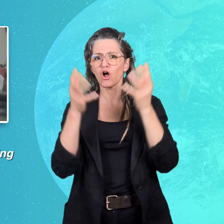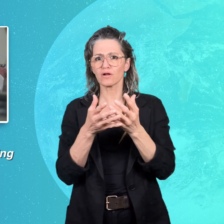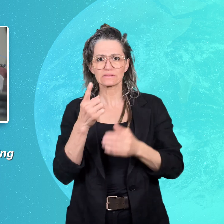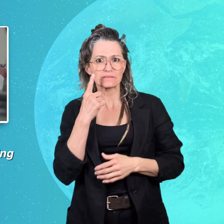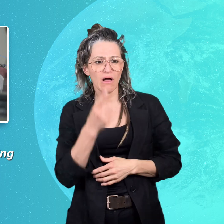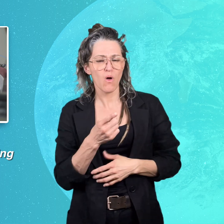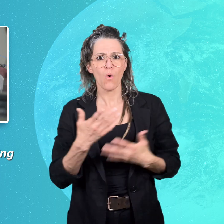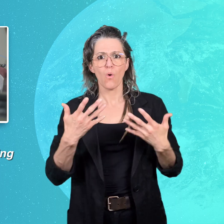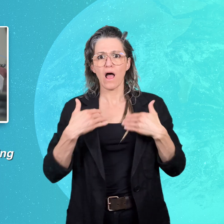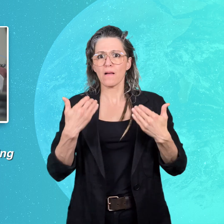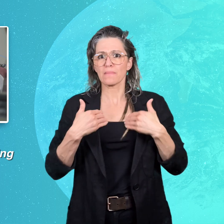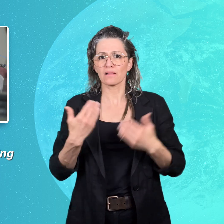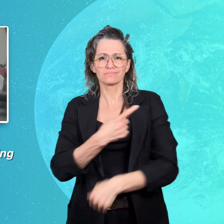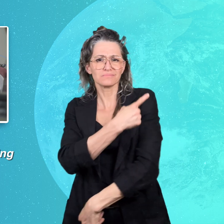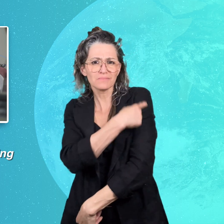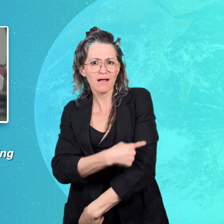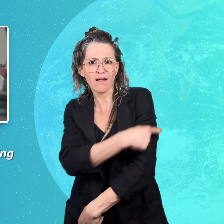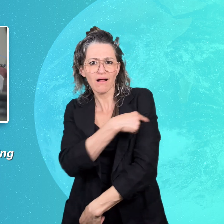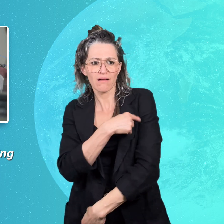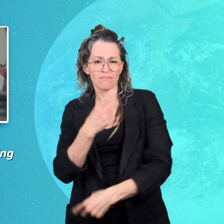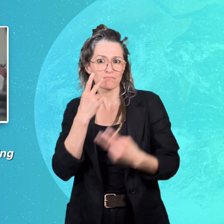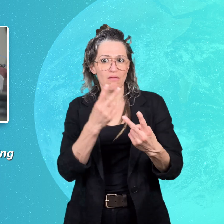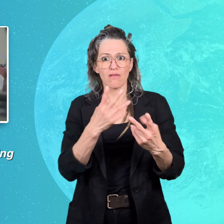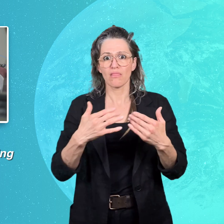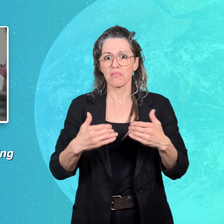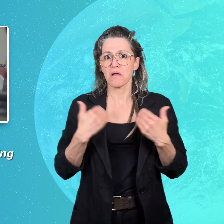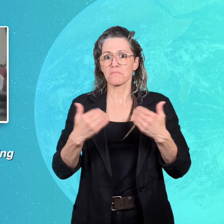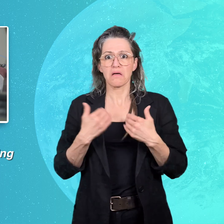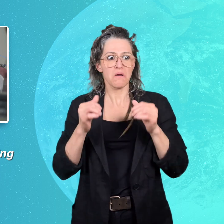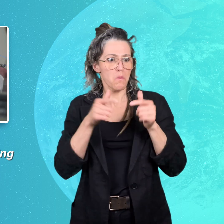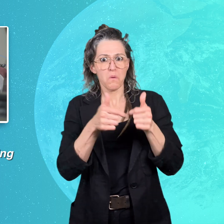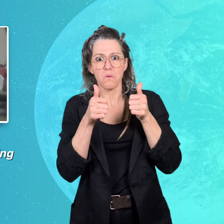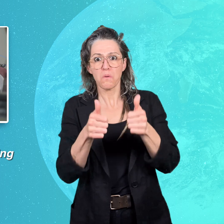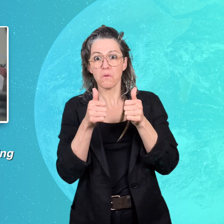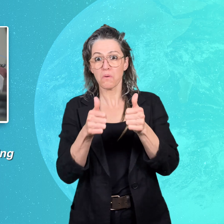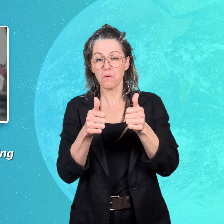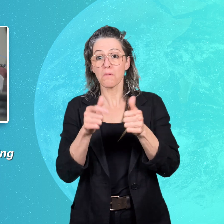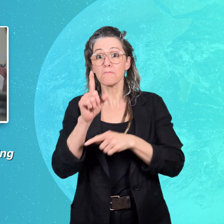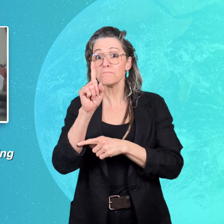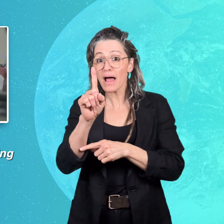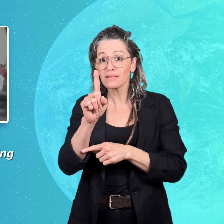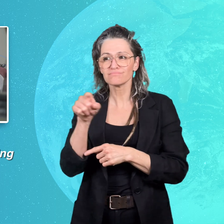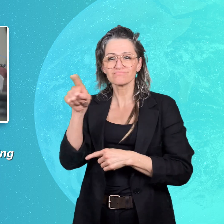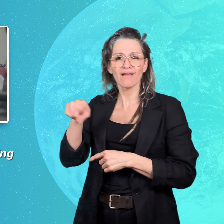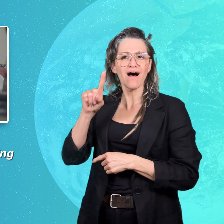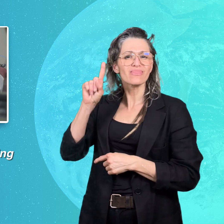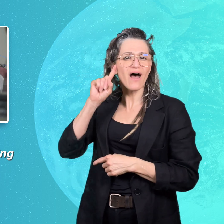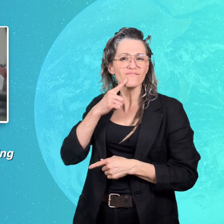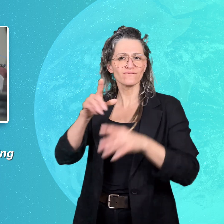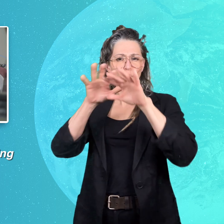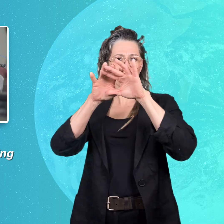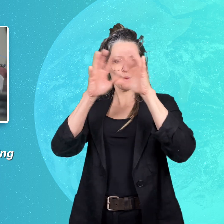may be considered a breakthrough in the science and